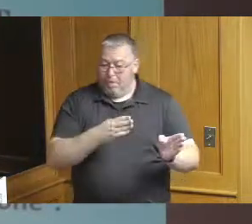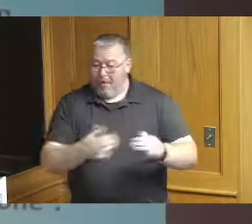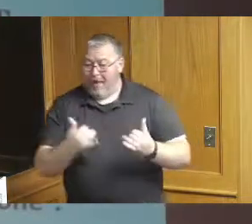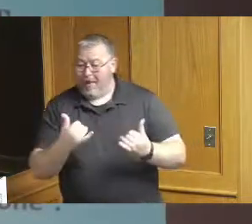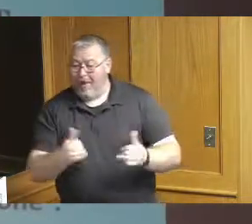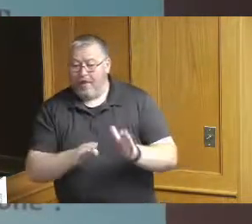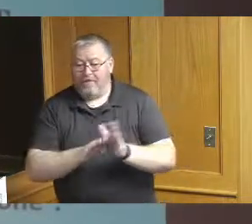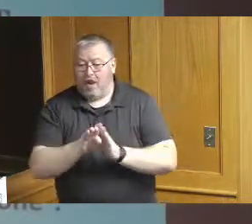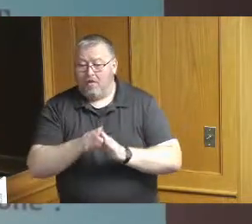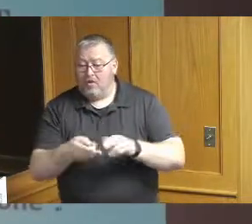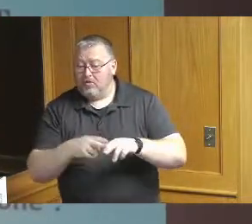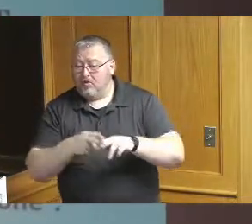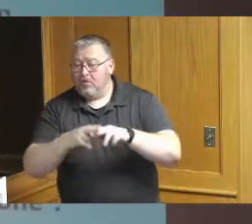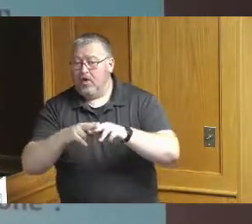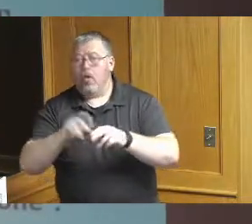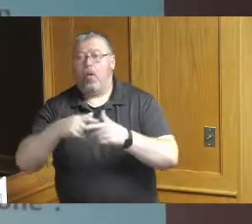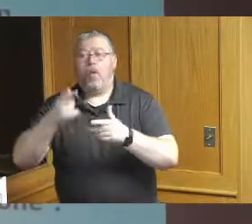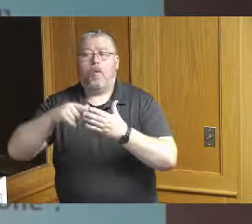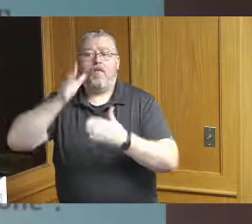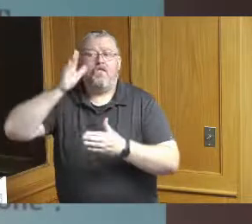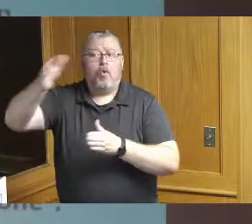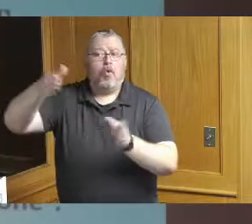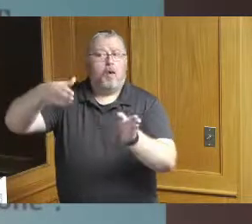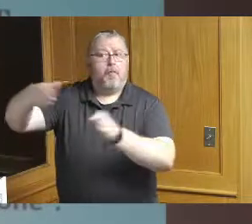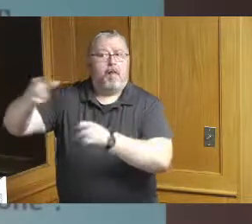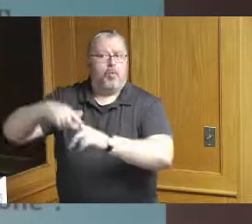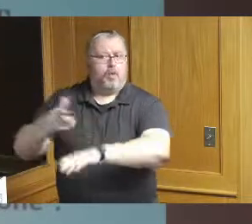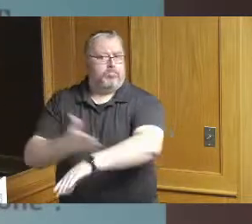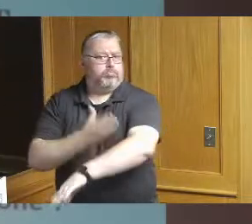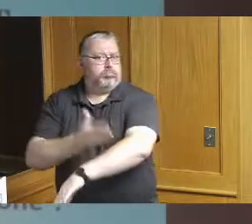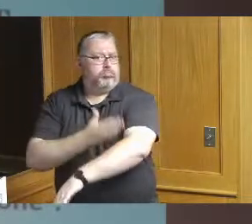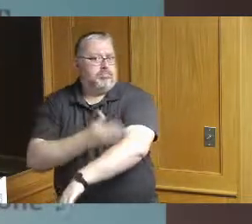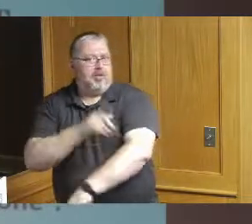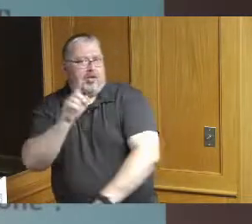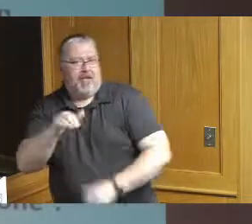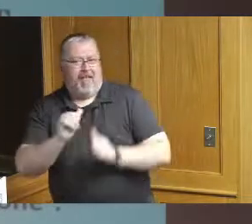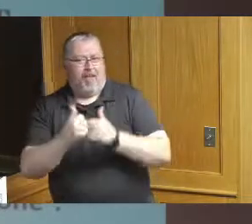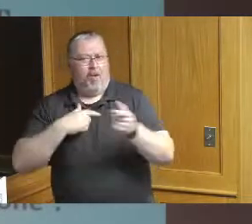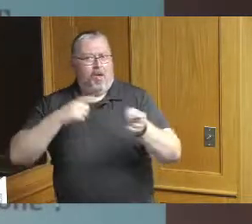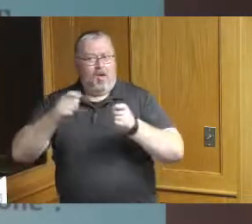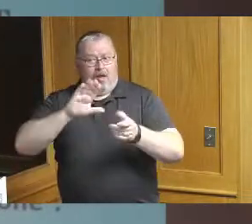or is any repaving planned in the future right how do we manage all those things this system